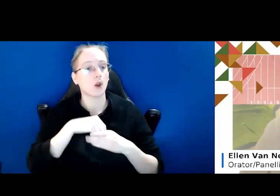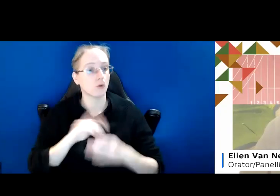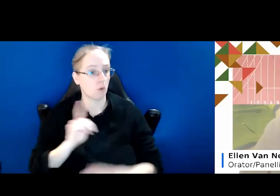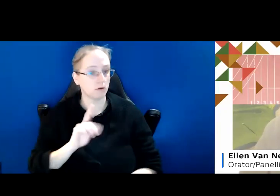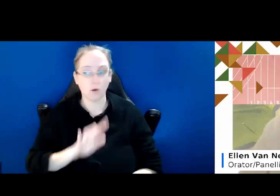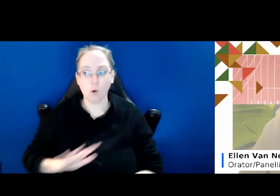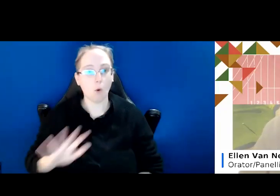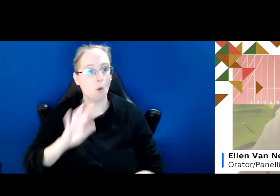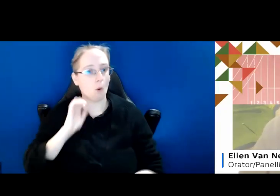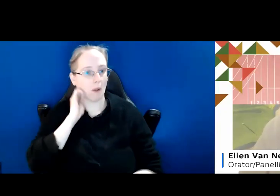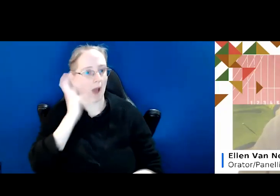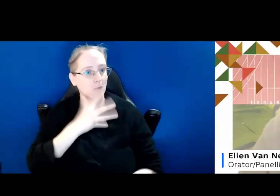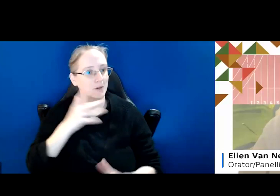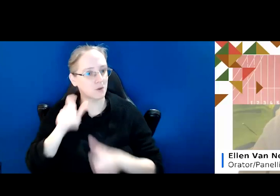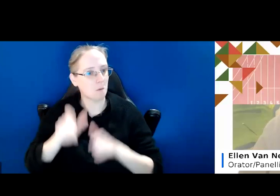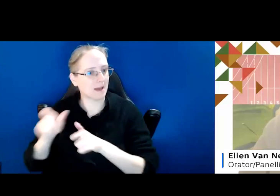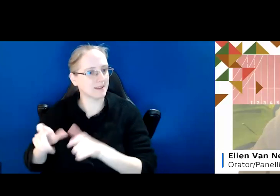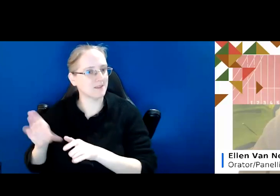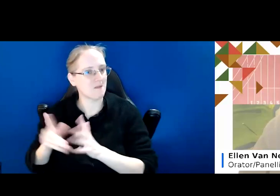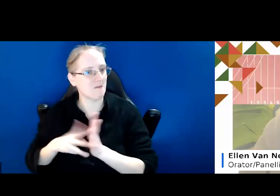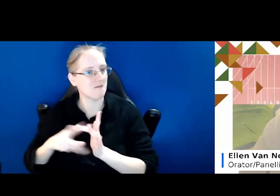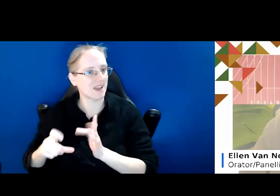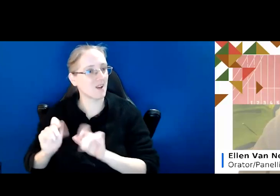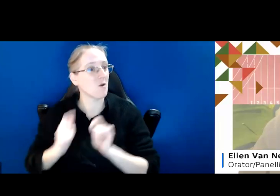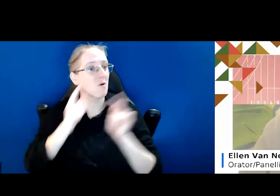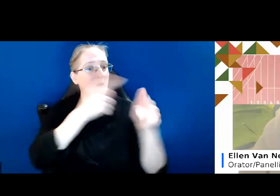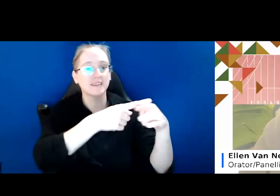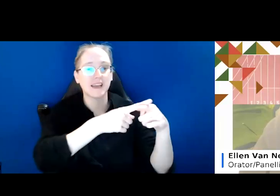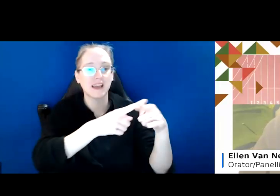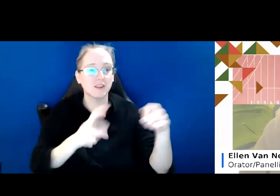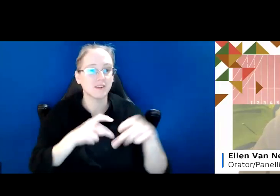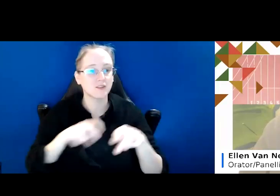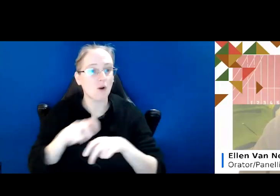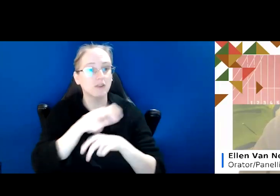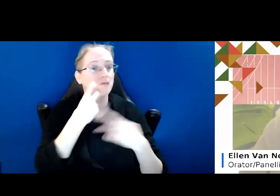from Victoria who went to England on a tour in 1868.